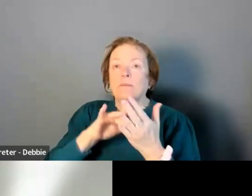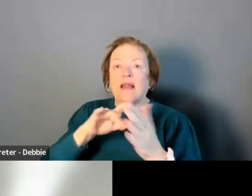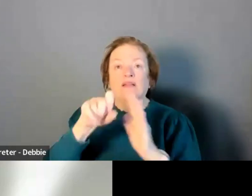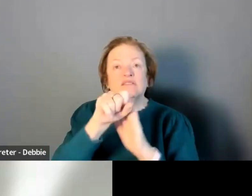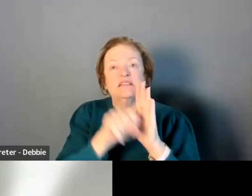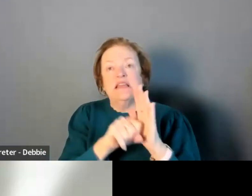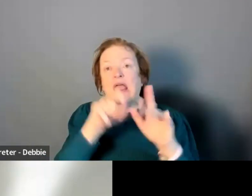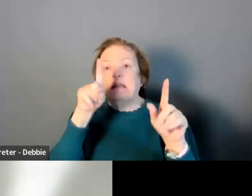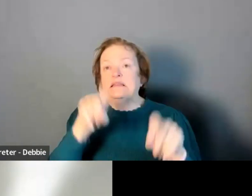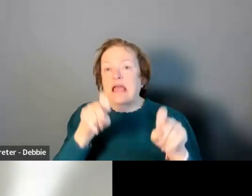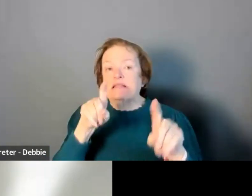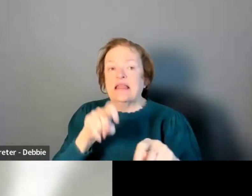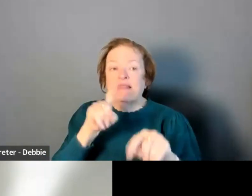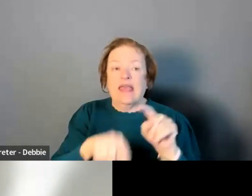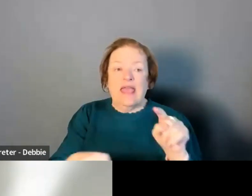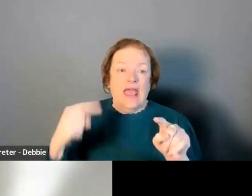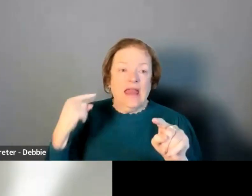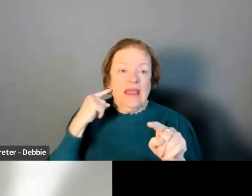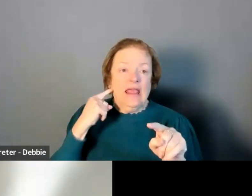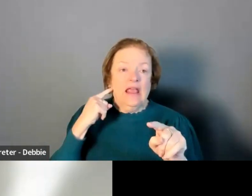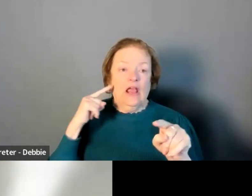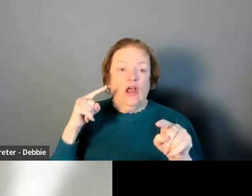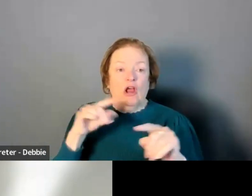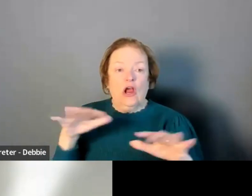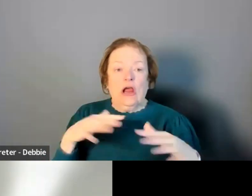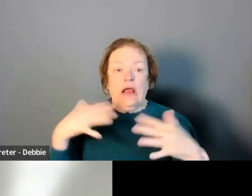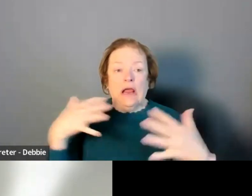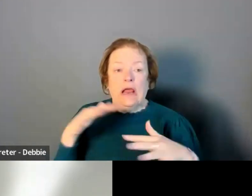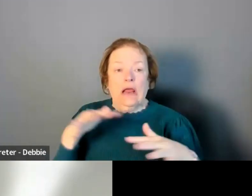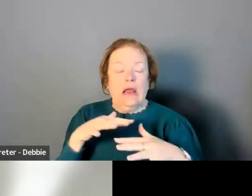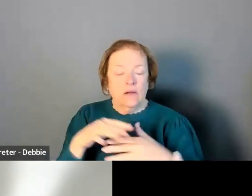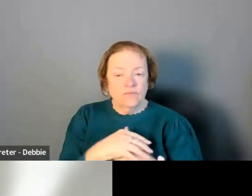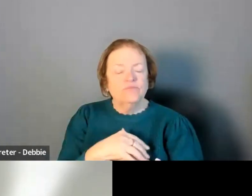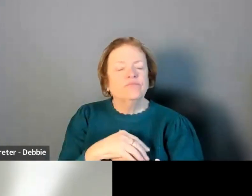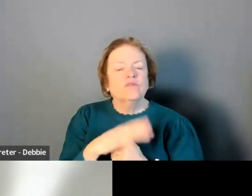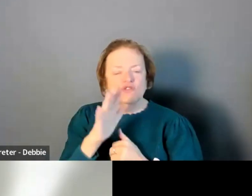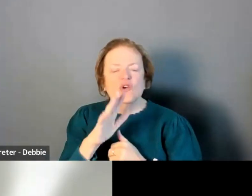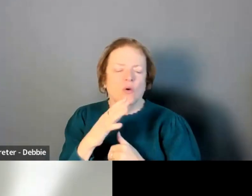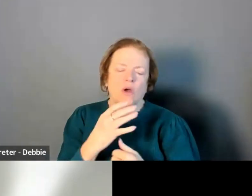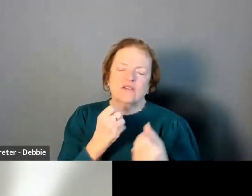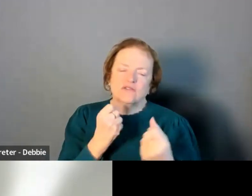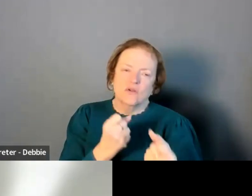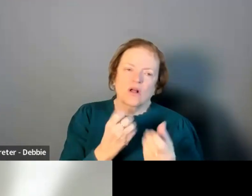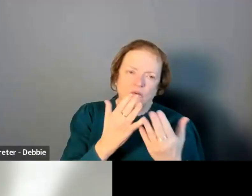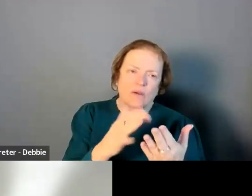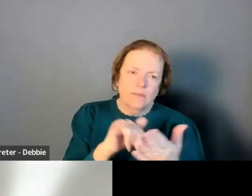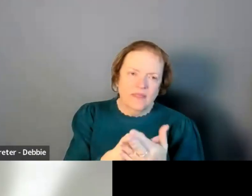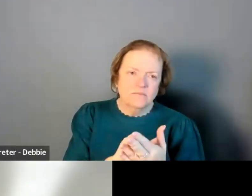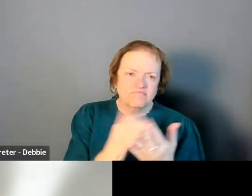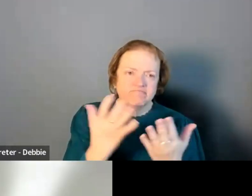and then, you know, so that that is something I would highly recommend.